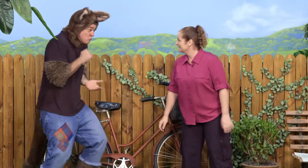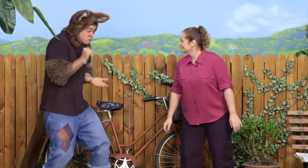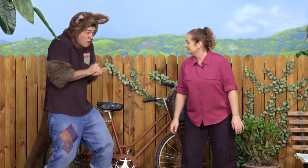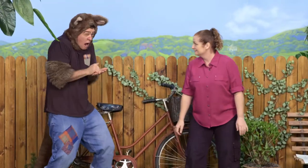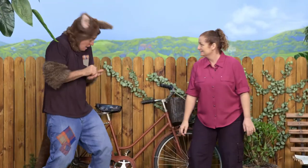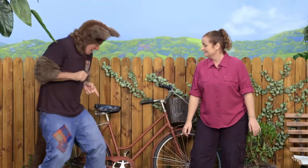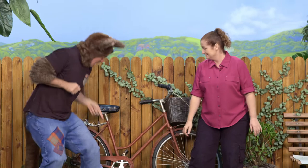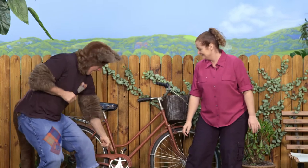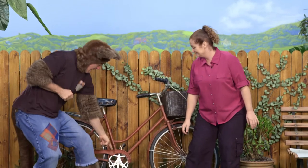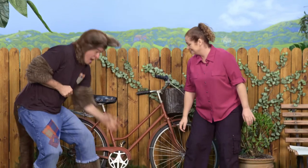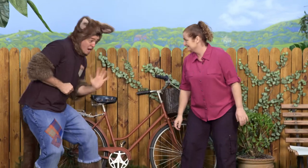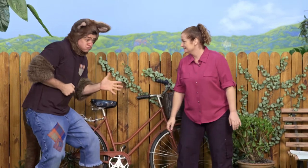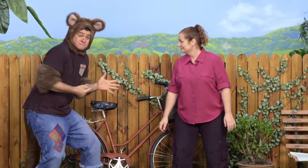Am I right? Is this a cog?